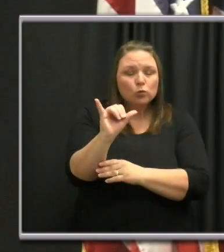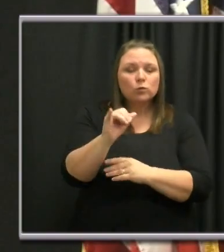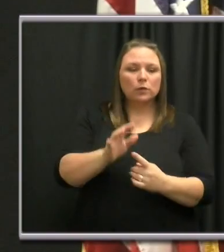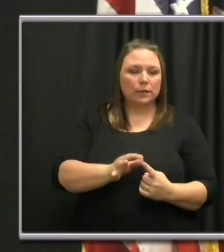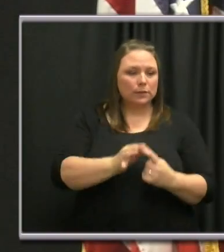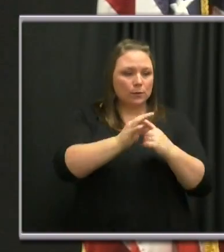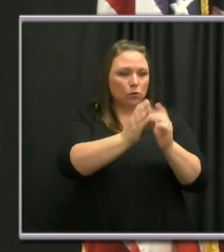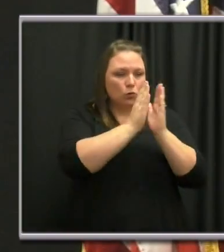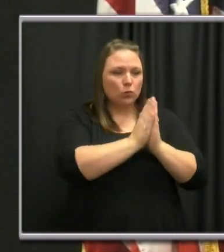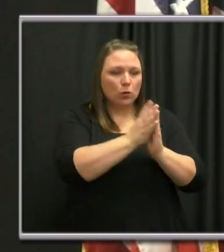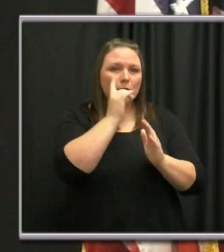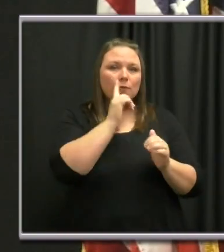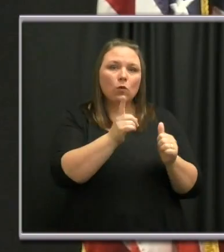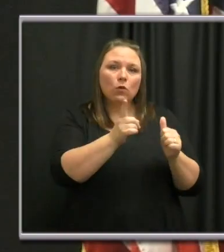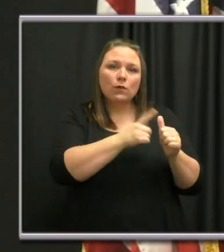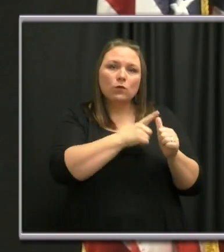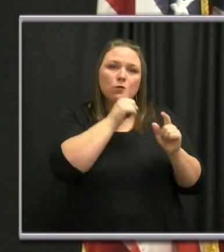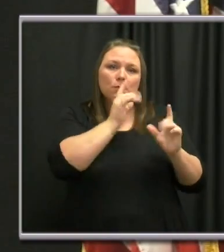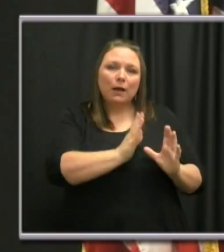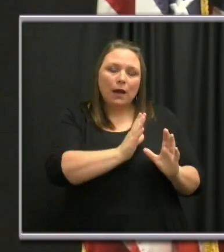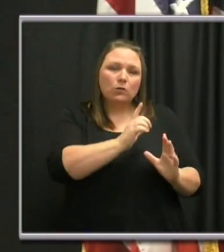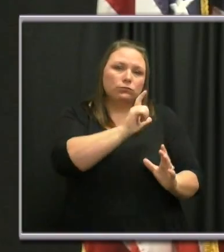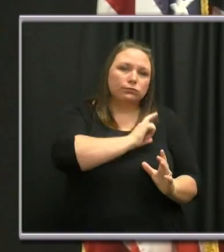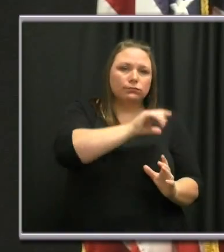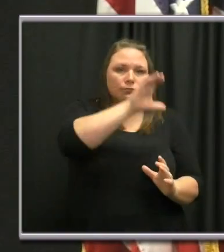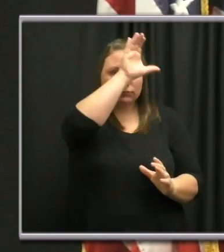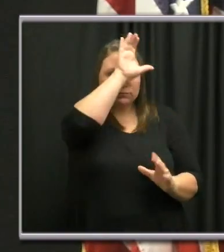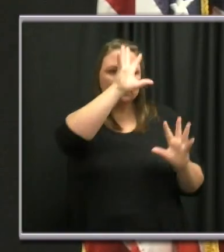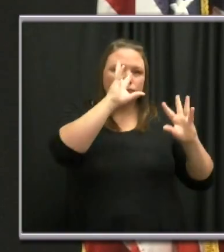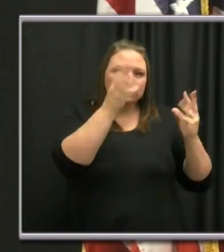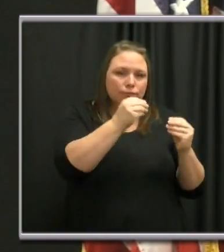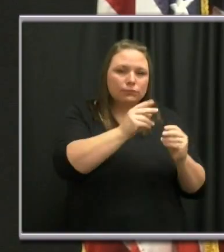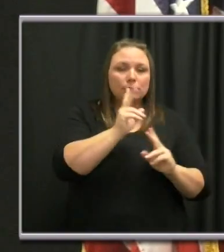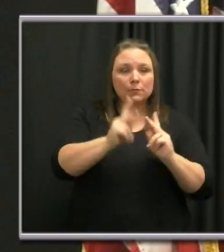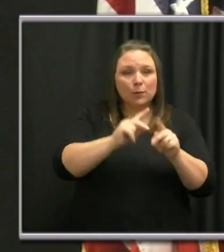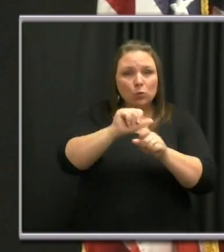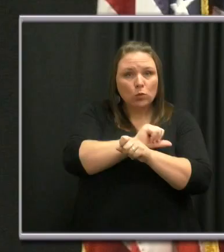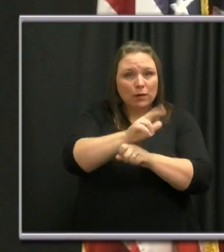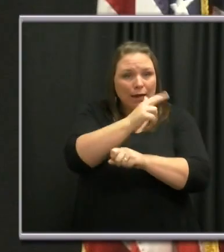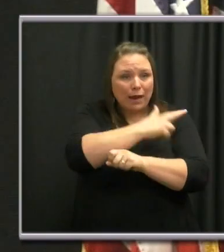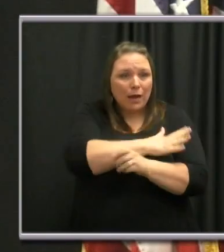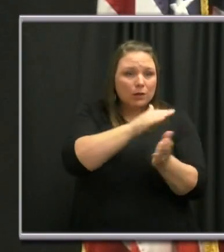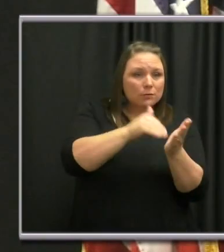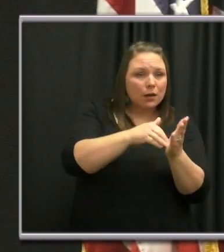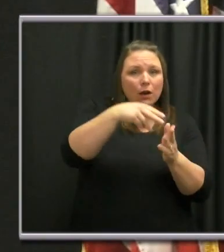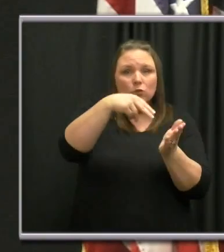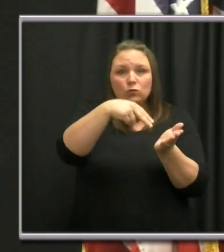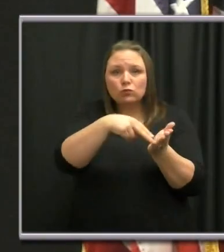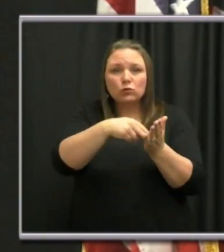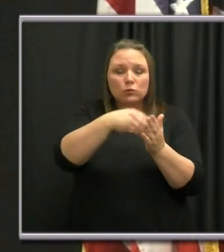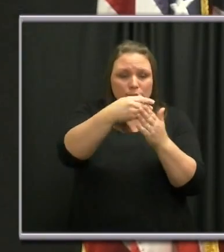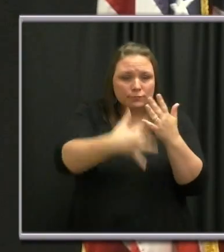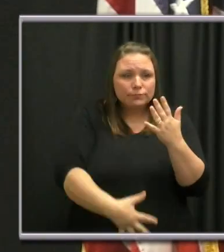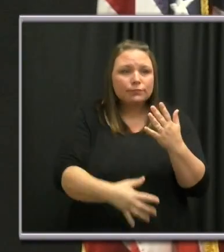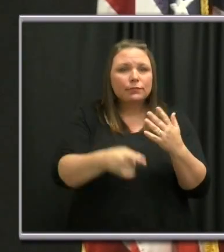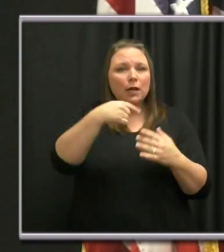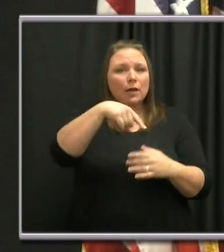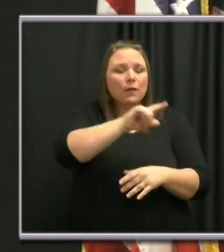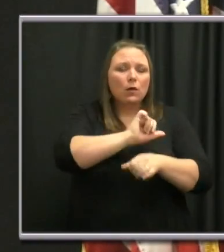KNOW OF OUR PRAYERS FOR YOU WE WANT SPECIAL PRAYERS FOR OUR FIRST RESPONDERS THOSE WORKING